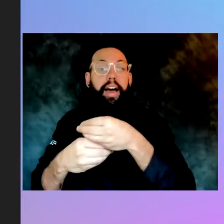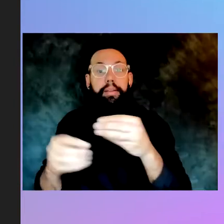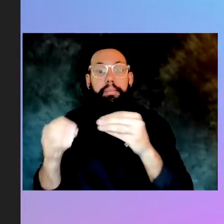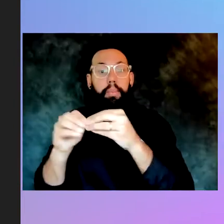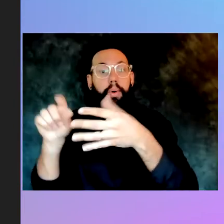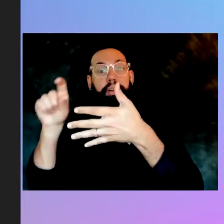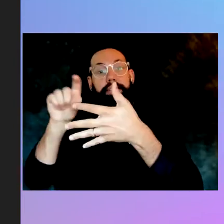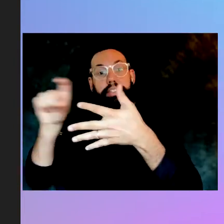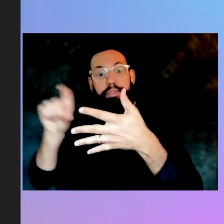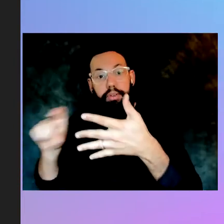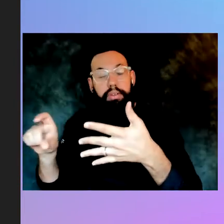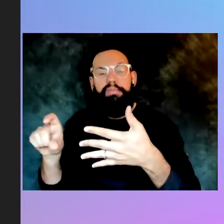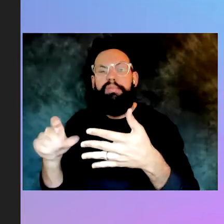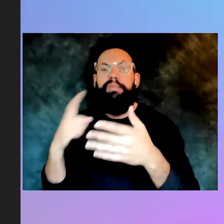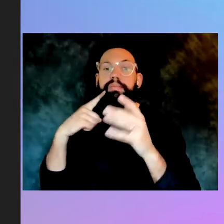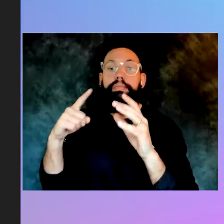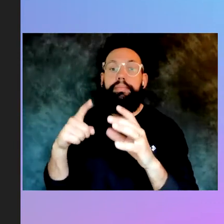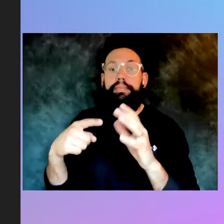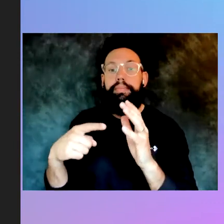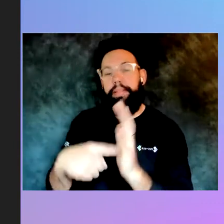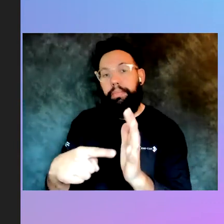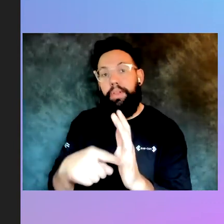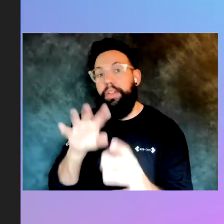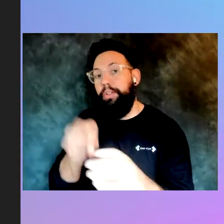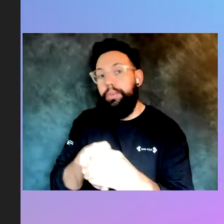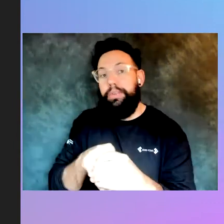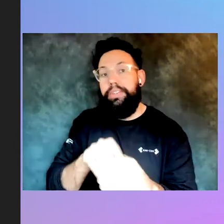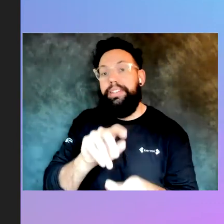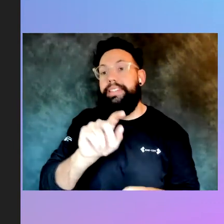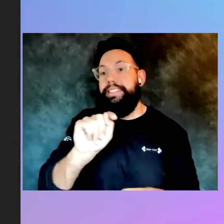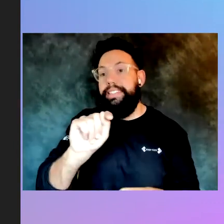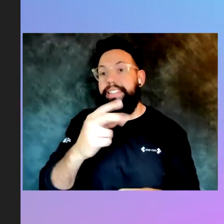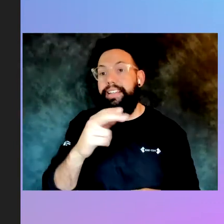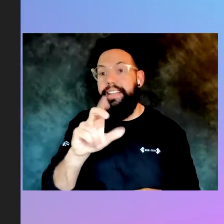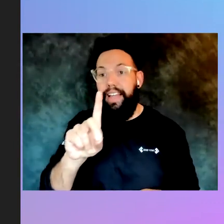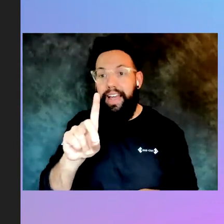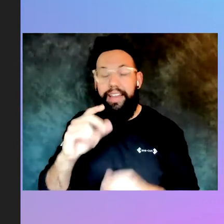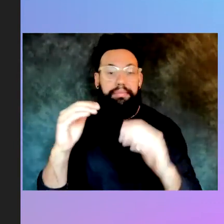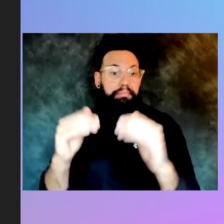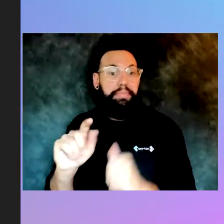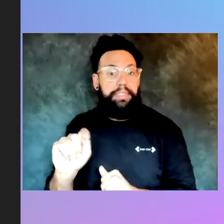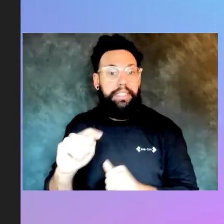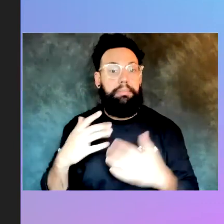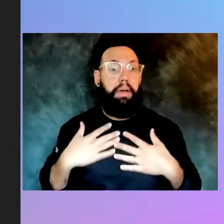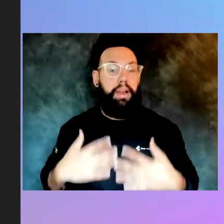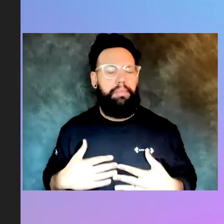Thead and Tbody. But how can we ensure this meets all accessibility requirements? How